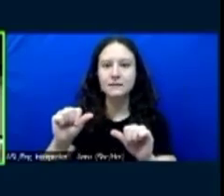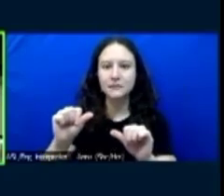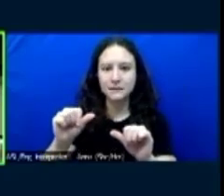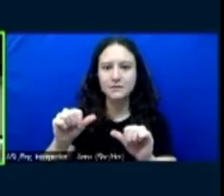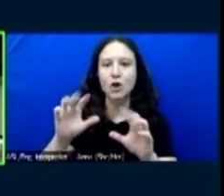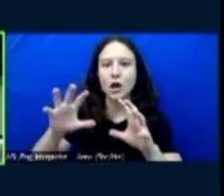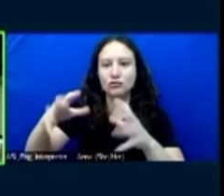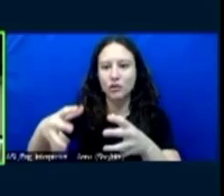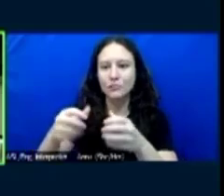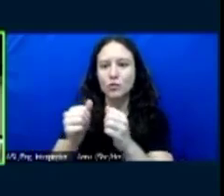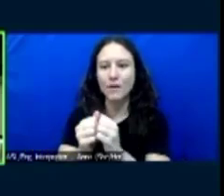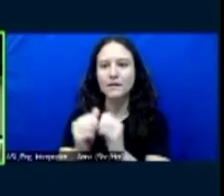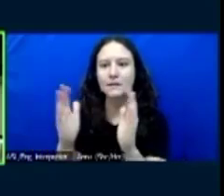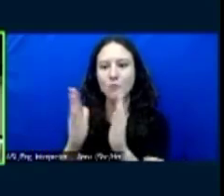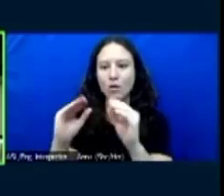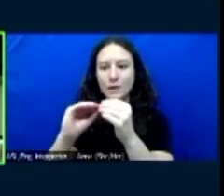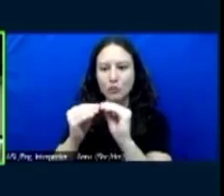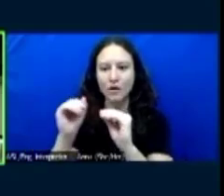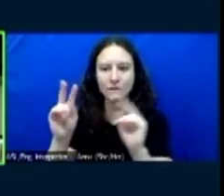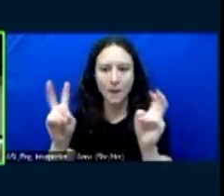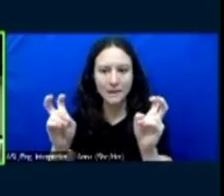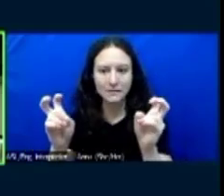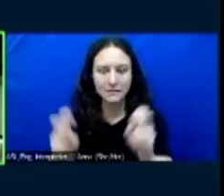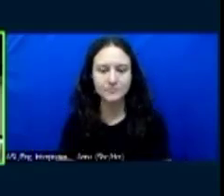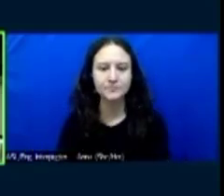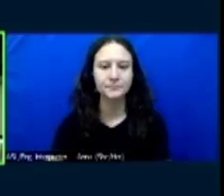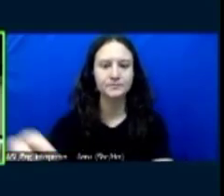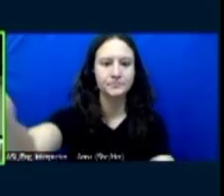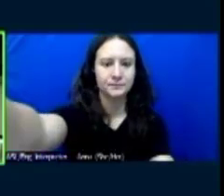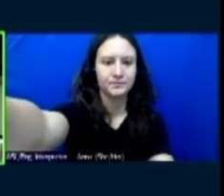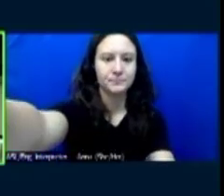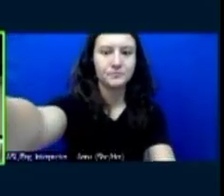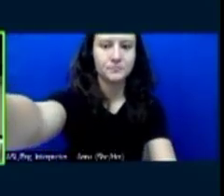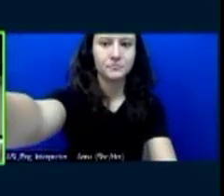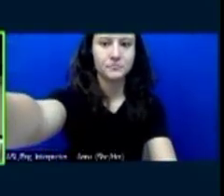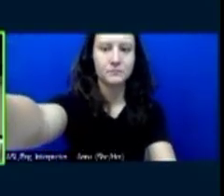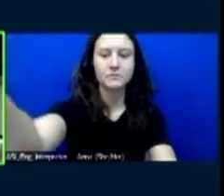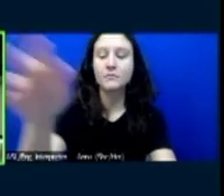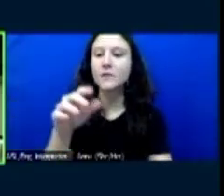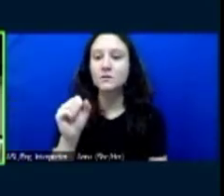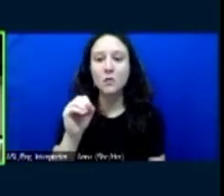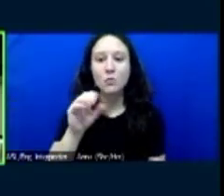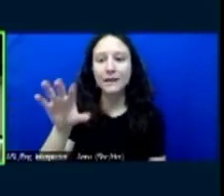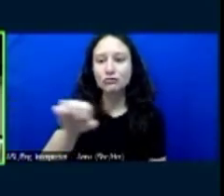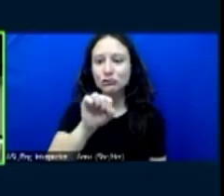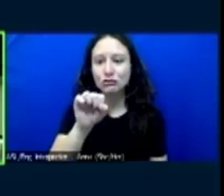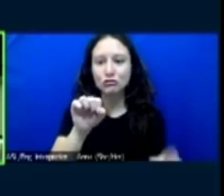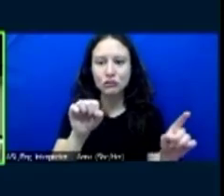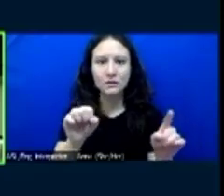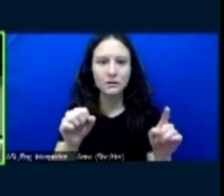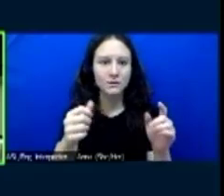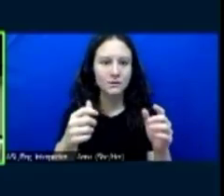So, what they did was they took a large batch of NIH